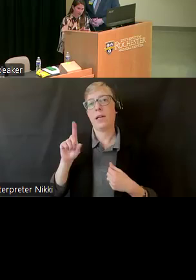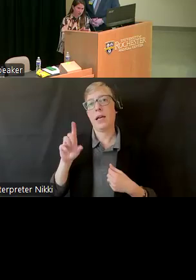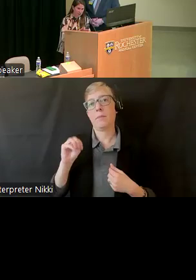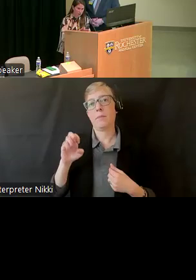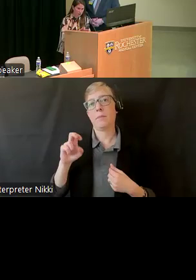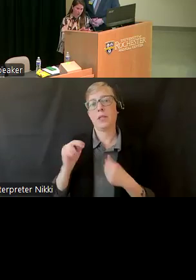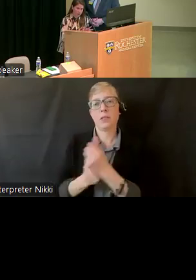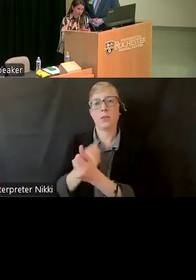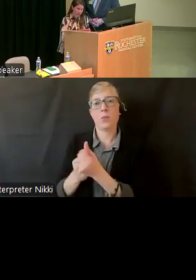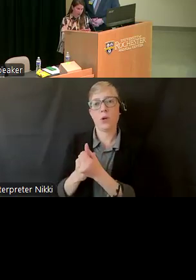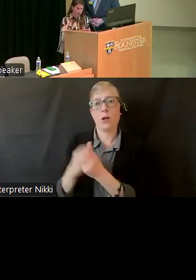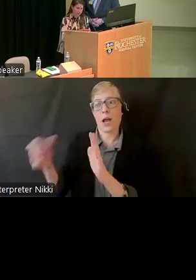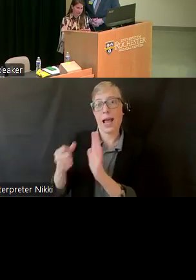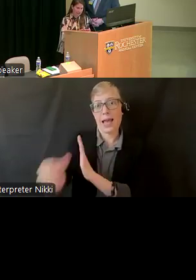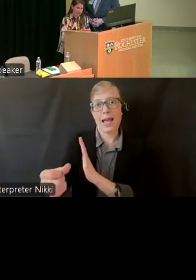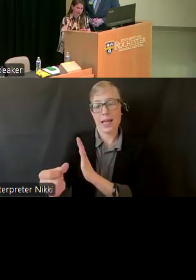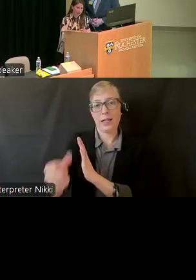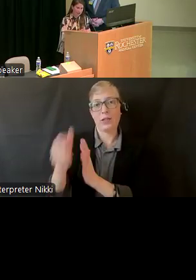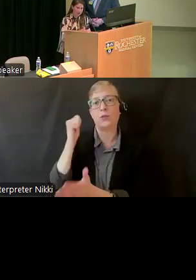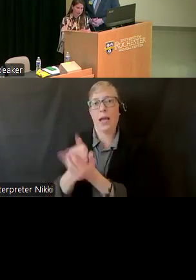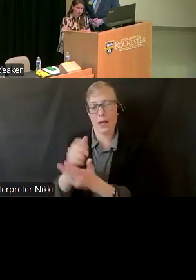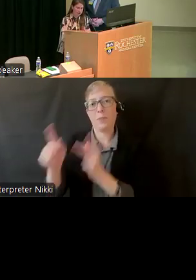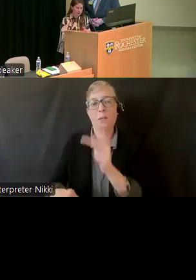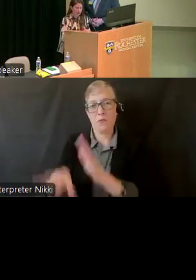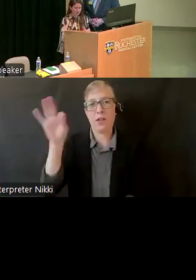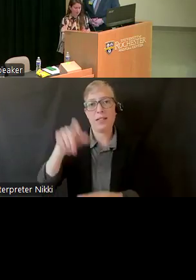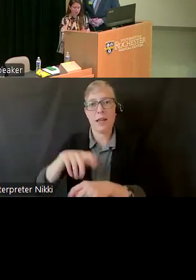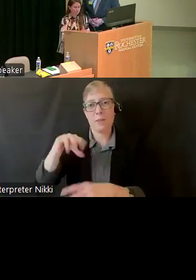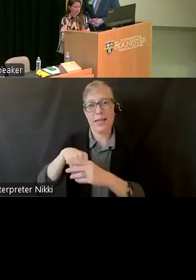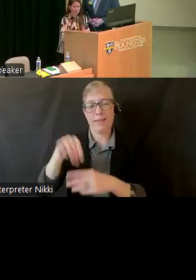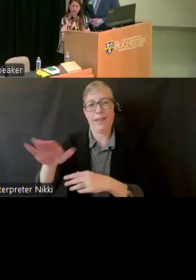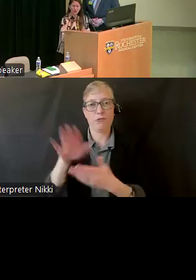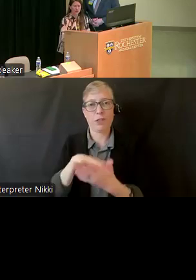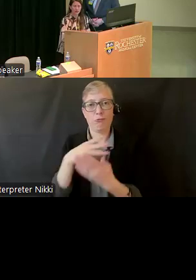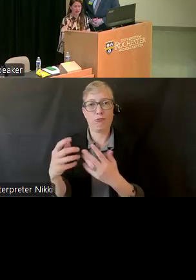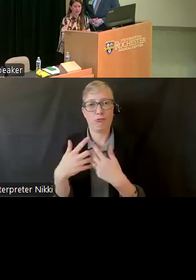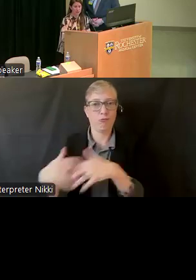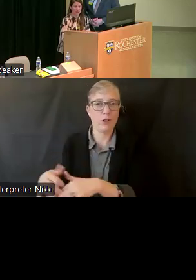in their schedule so we haven't taken that step necessarily um but other than that I don't know